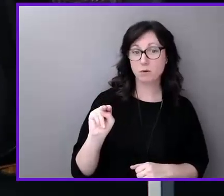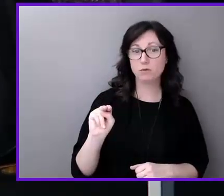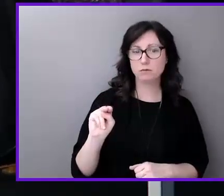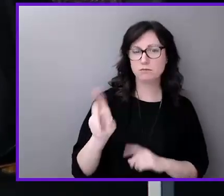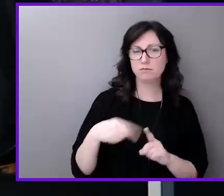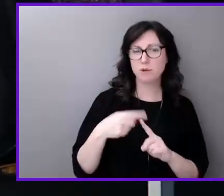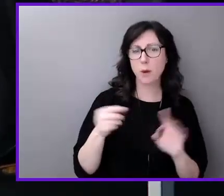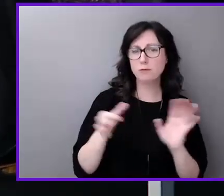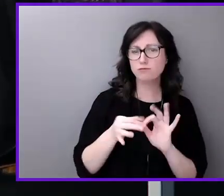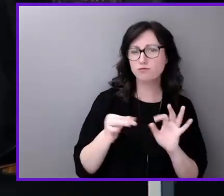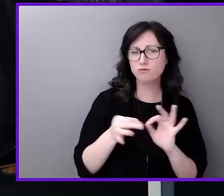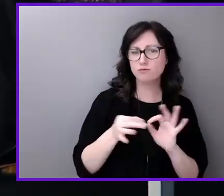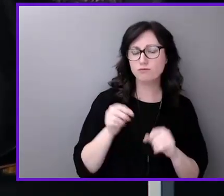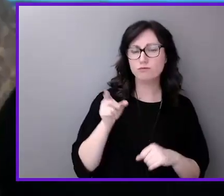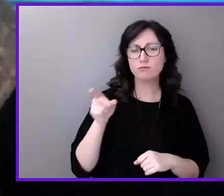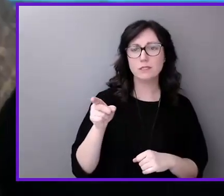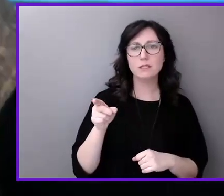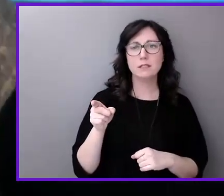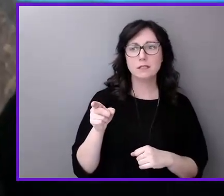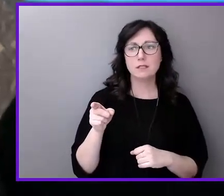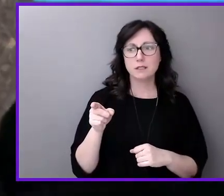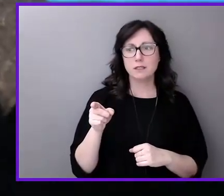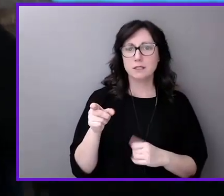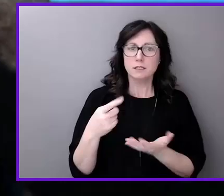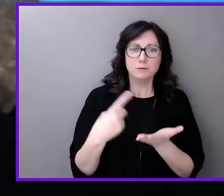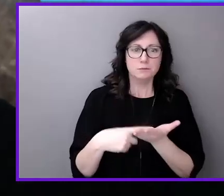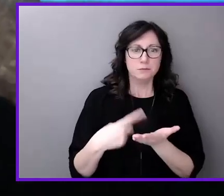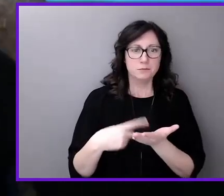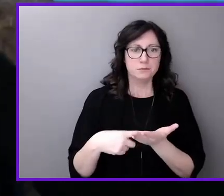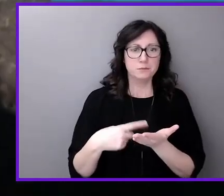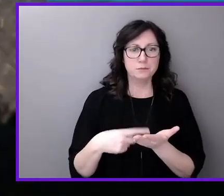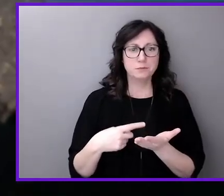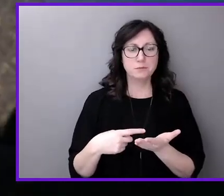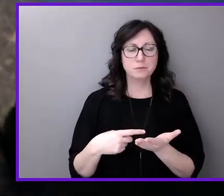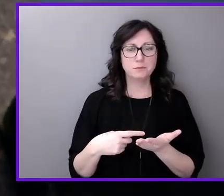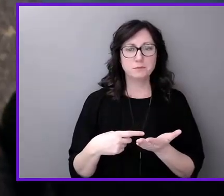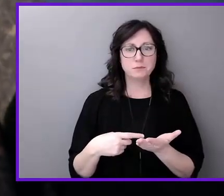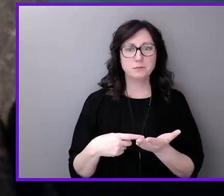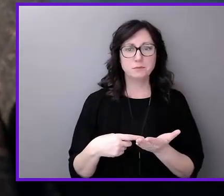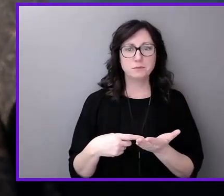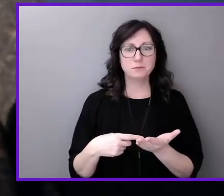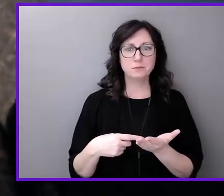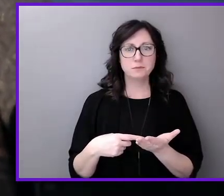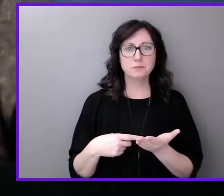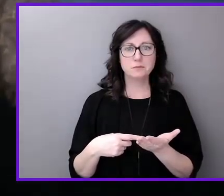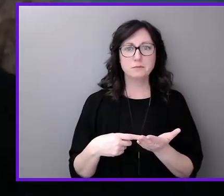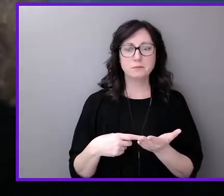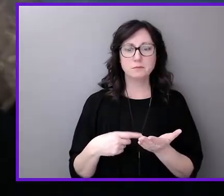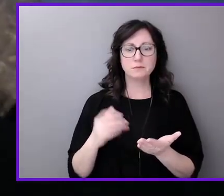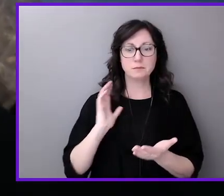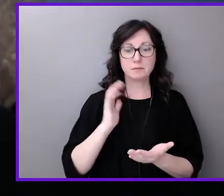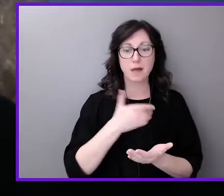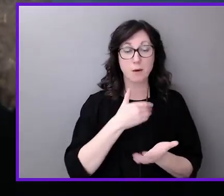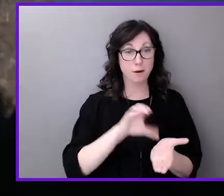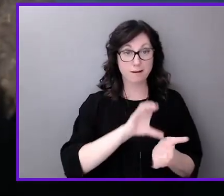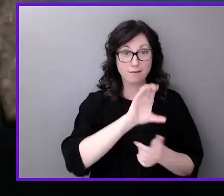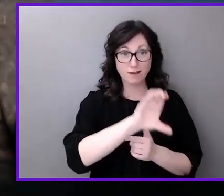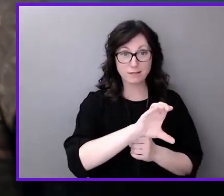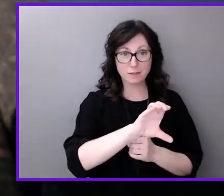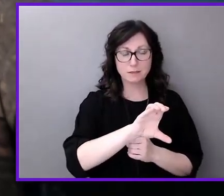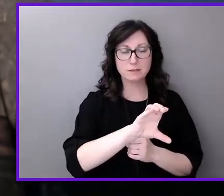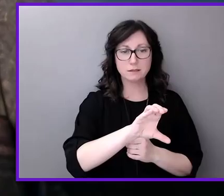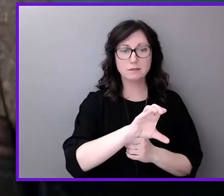to the percentage of our investments that go directly to projects.